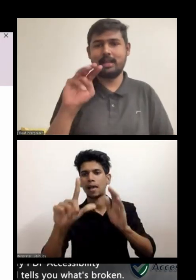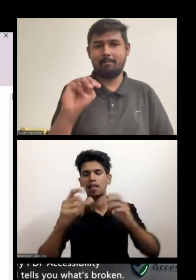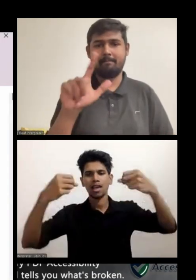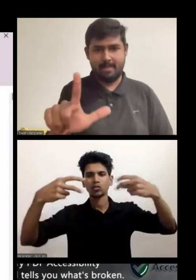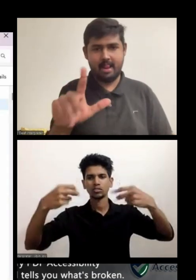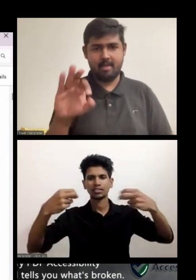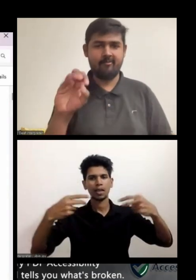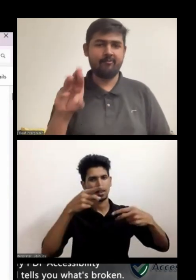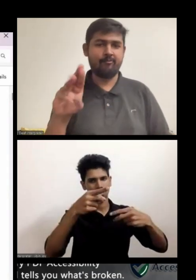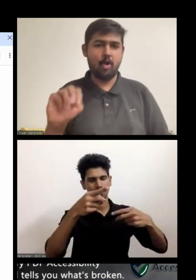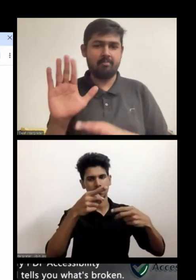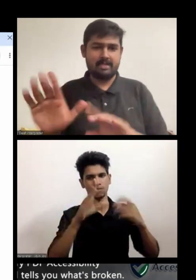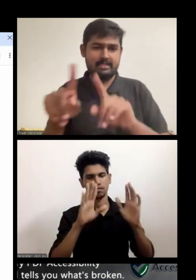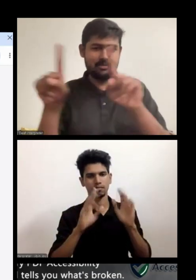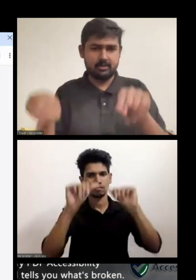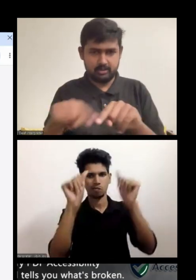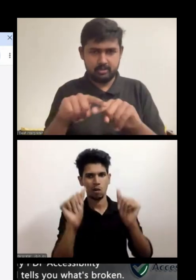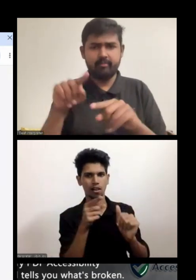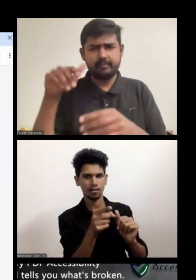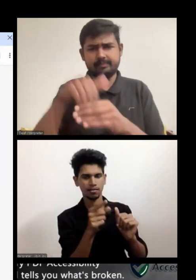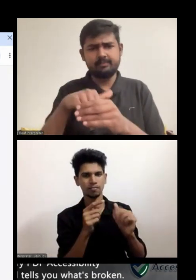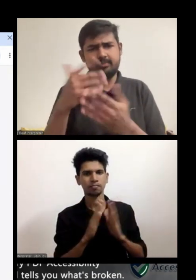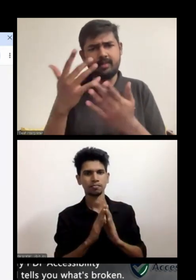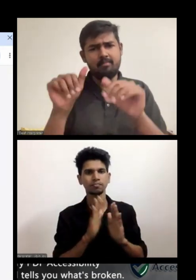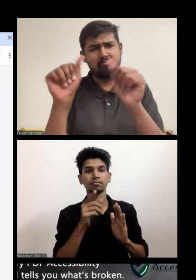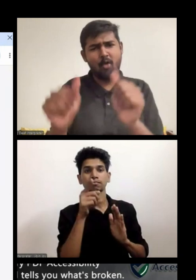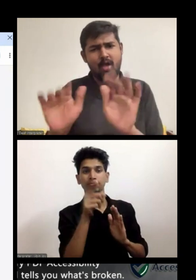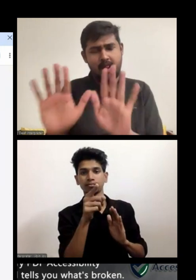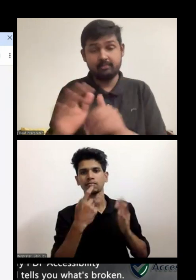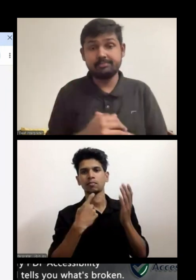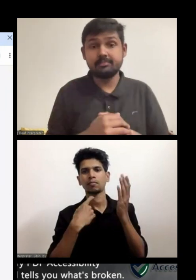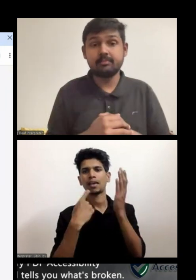So this is the report what I got from my PDF.